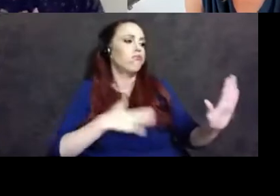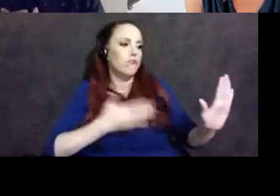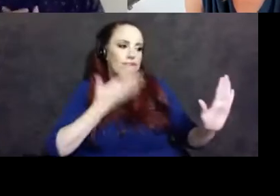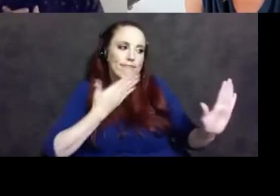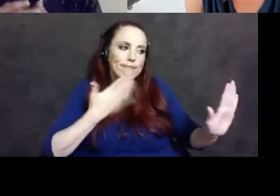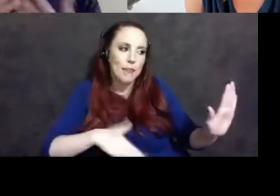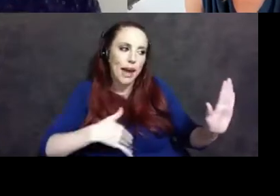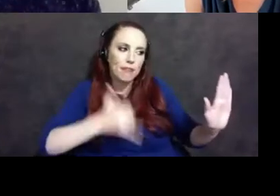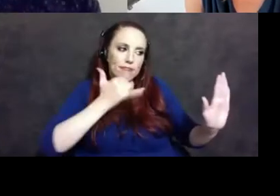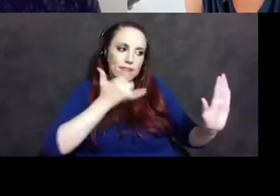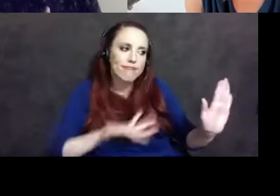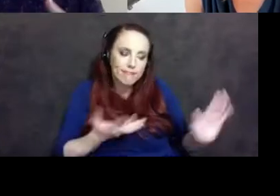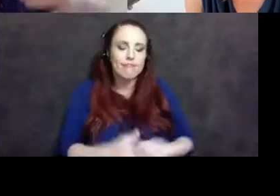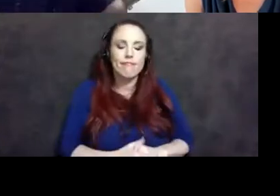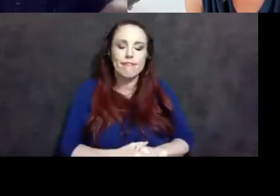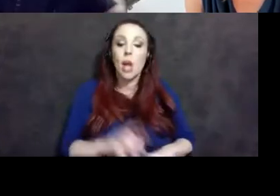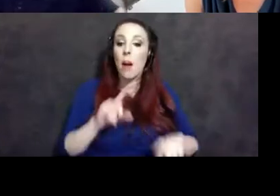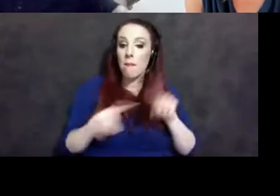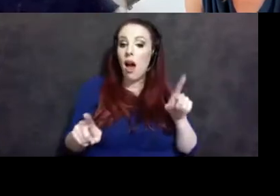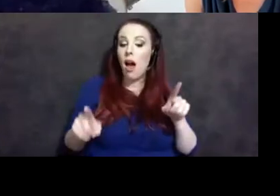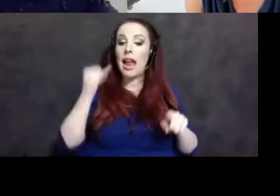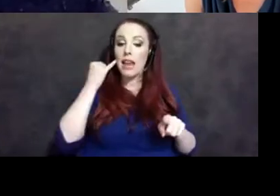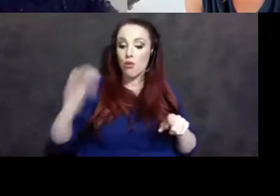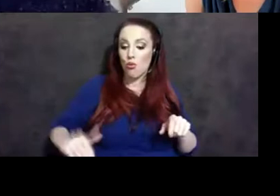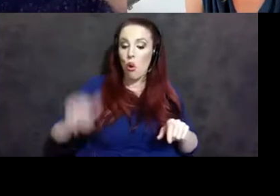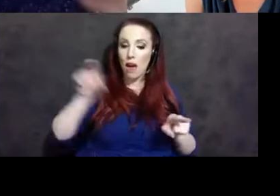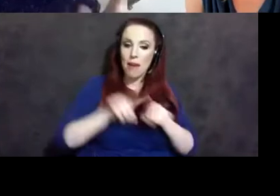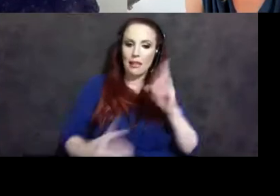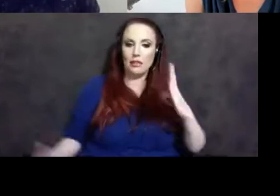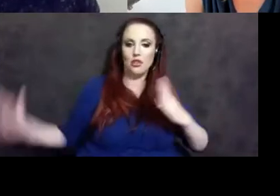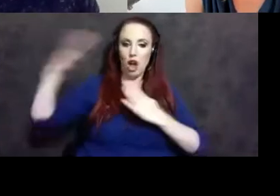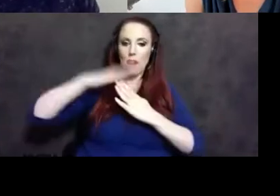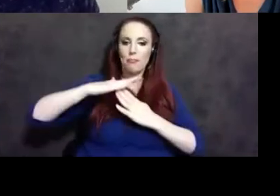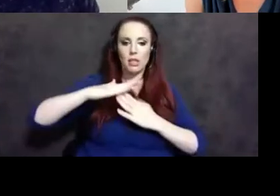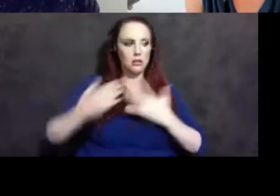But for someone who has been raised as the top of the chain, this is a lot of work to do.